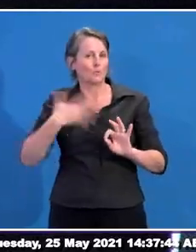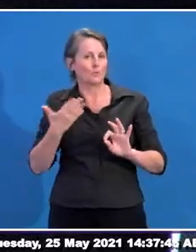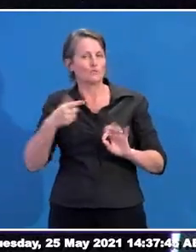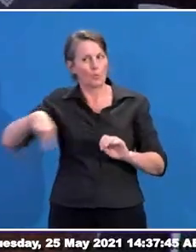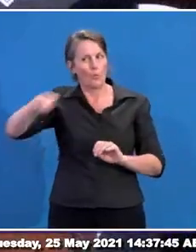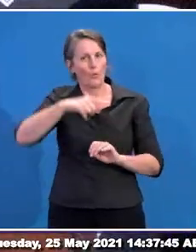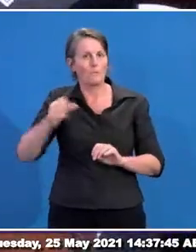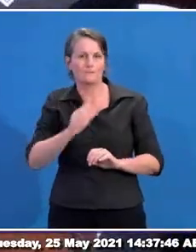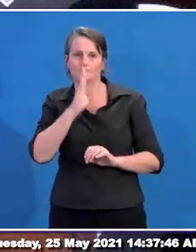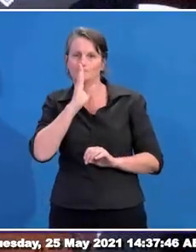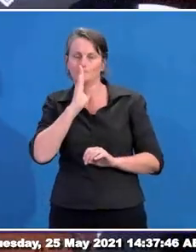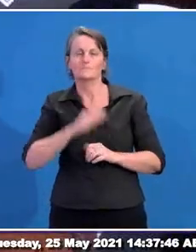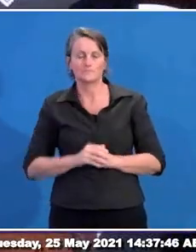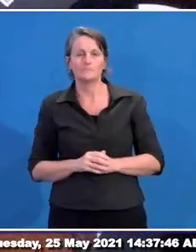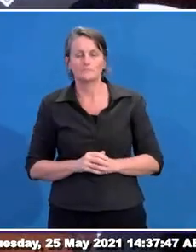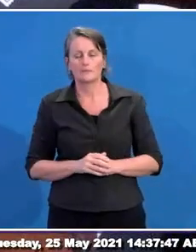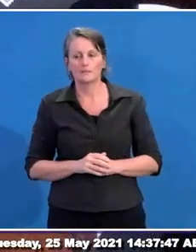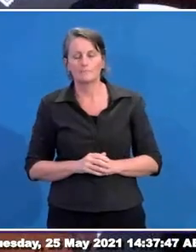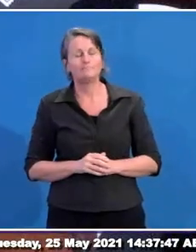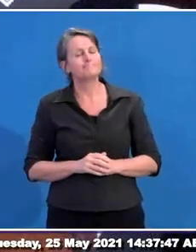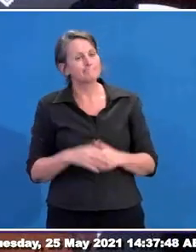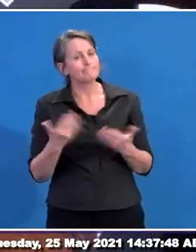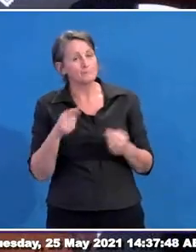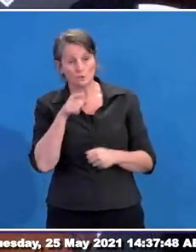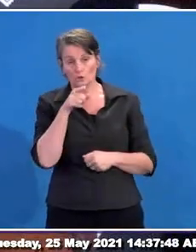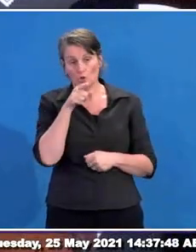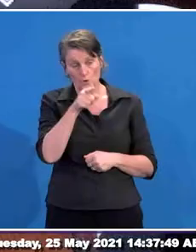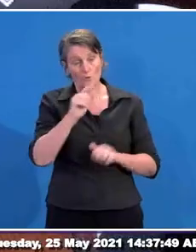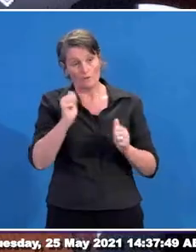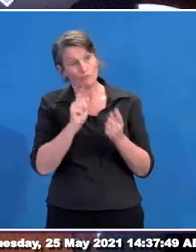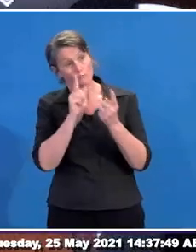Once you have spoken to the complainant and I think you